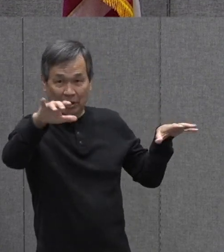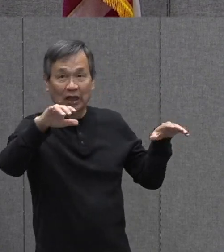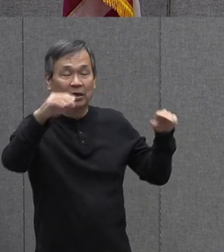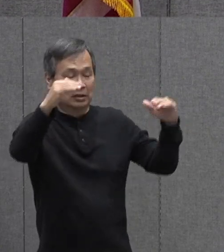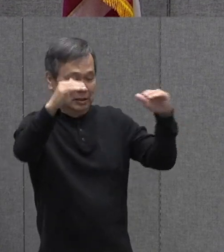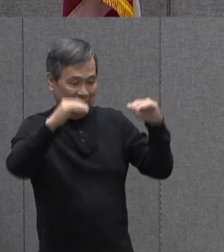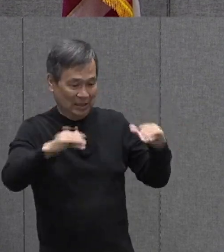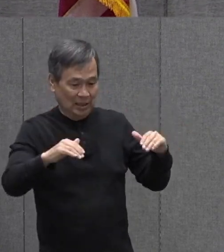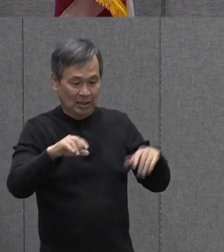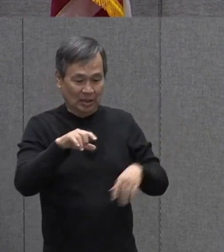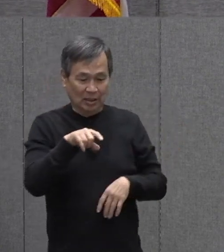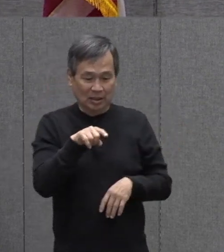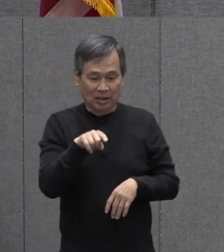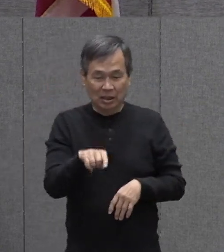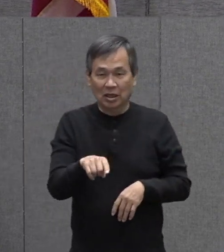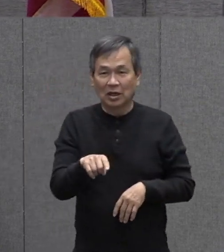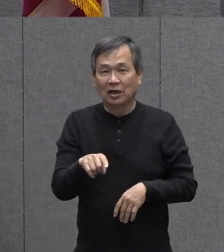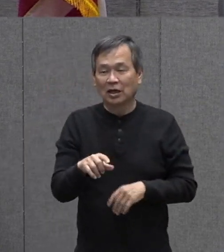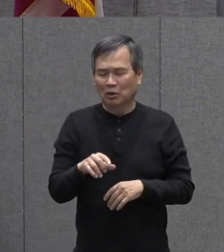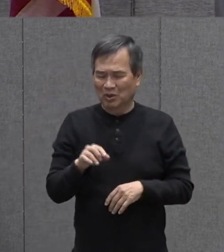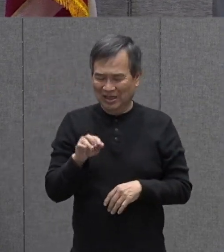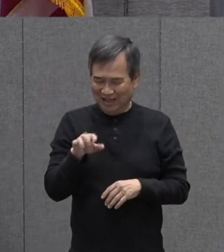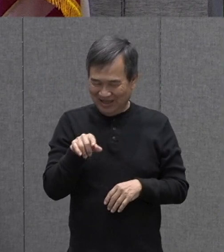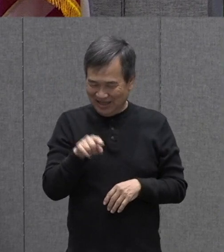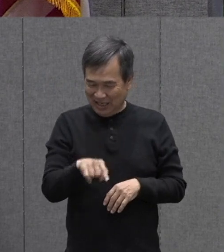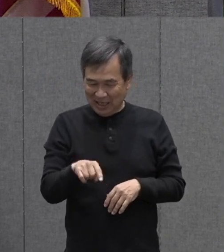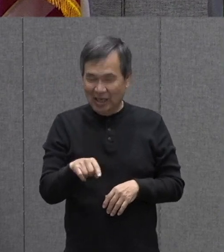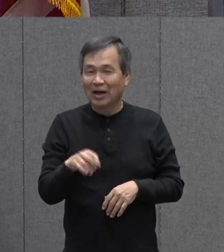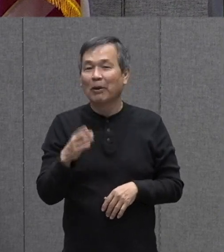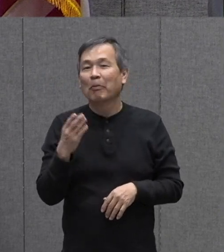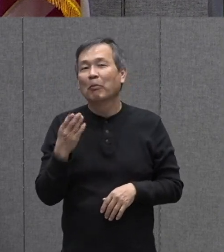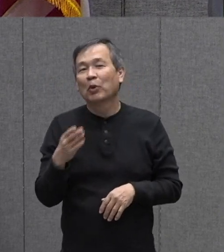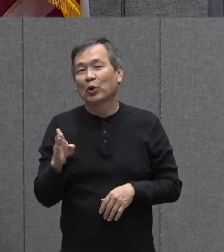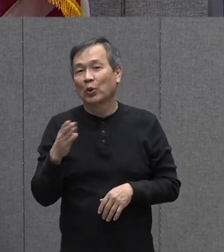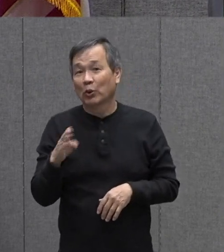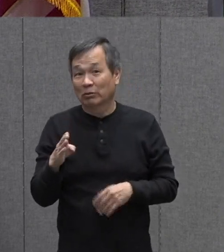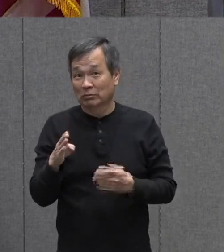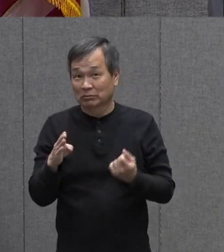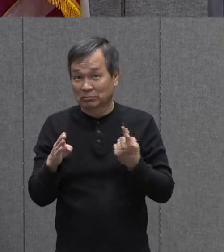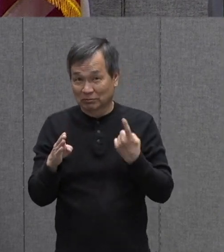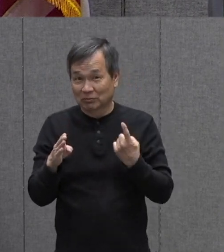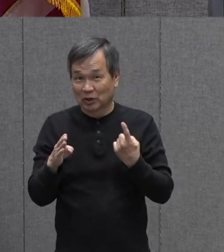I'm gonna draw some like waves here in the big space where I know the ocean is,